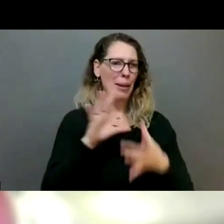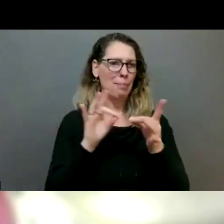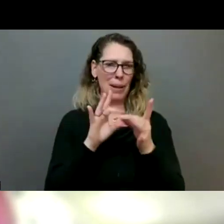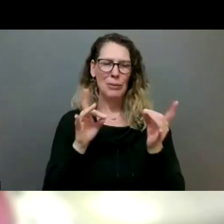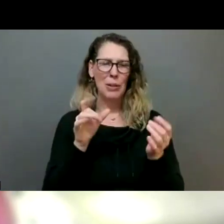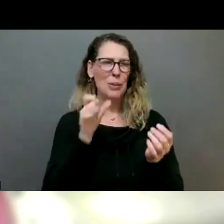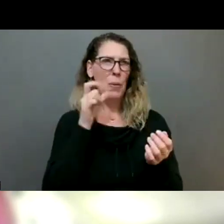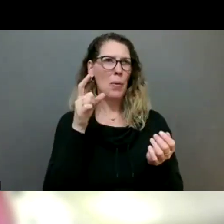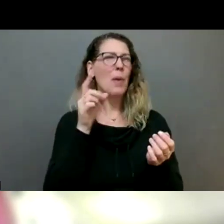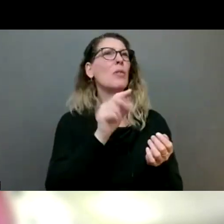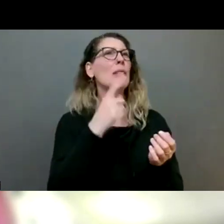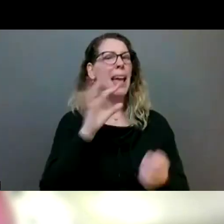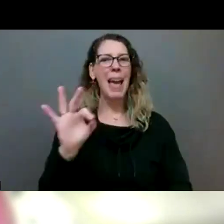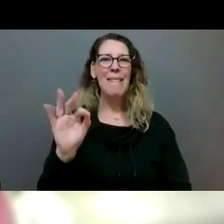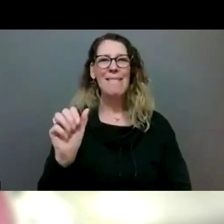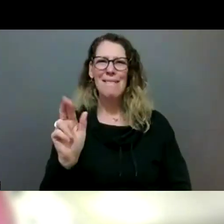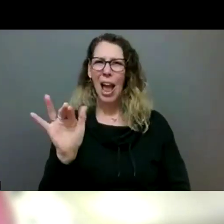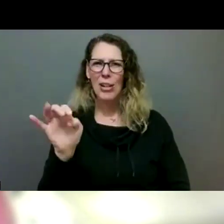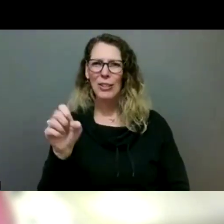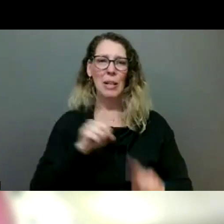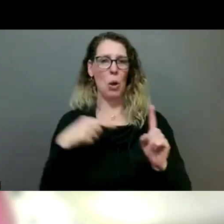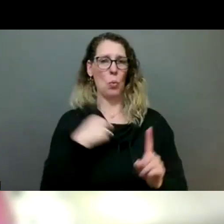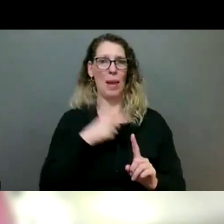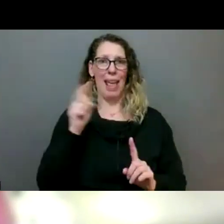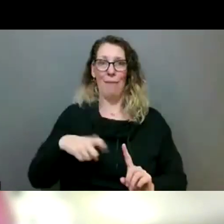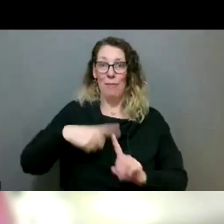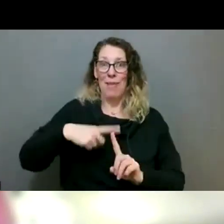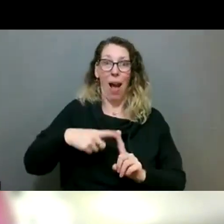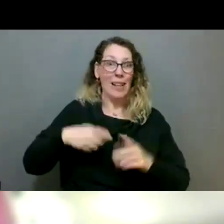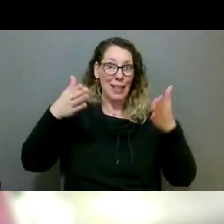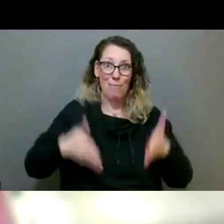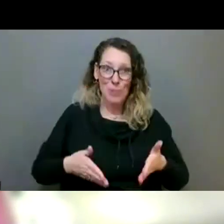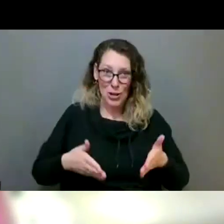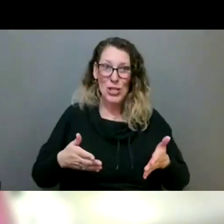know if she said fairies or whatever, but we have to be that positive person and have that